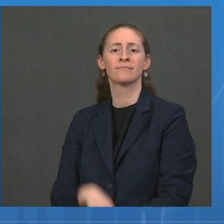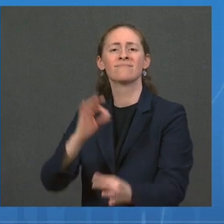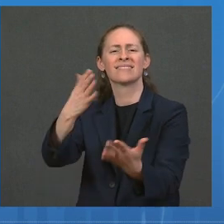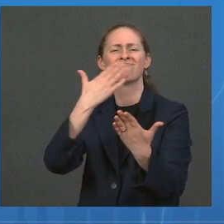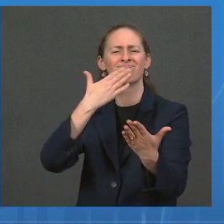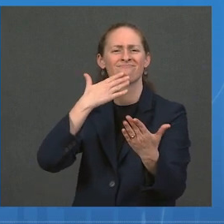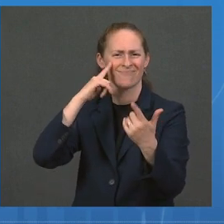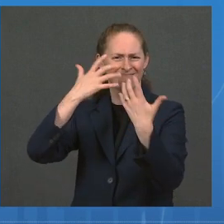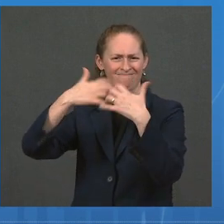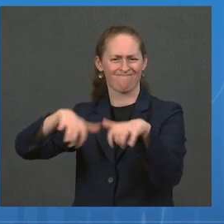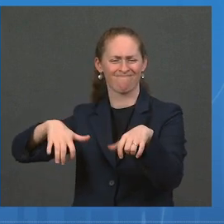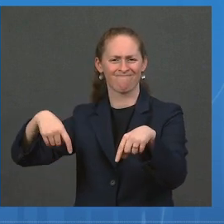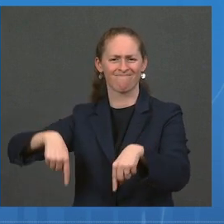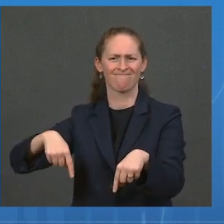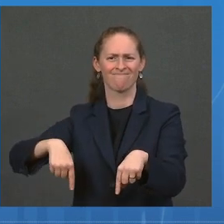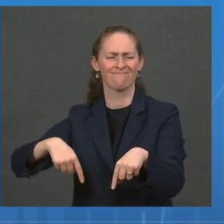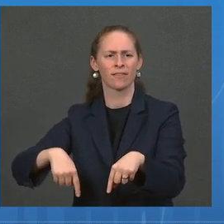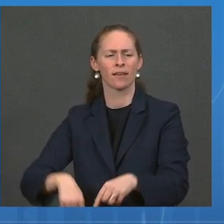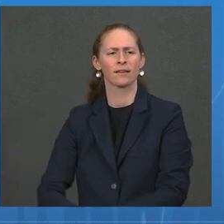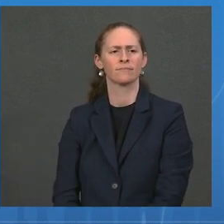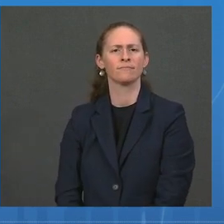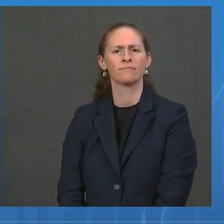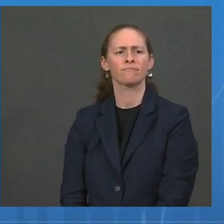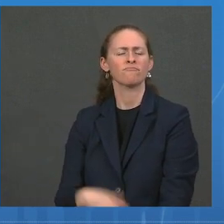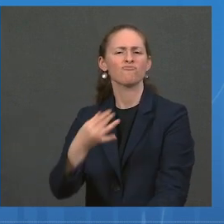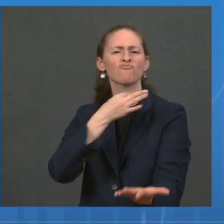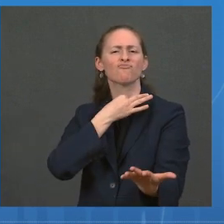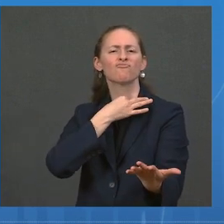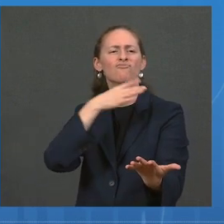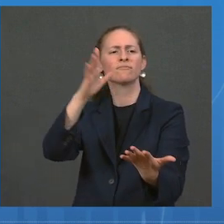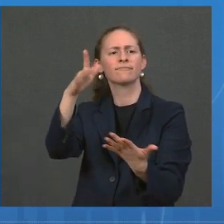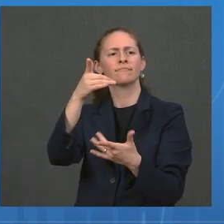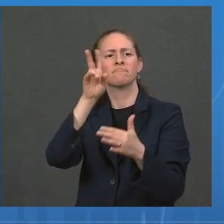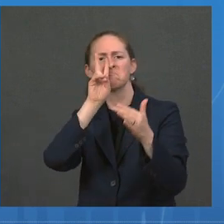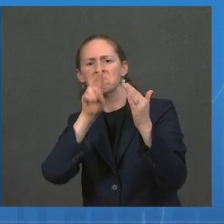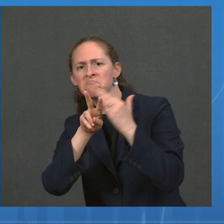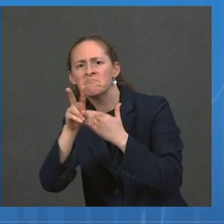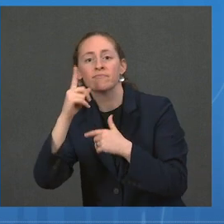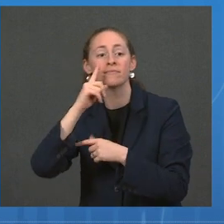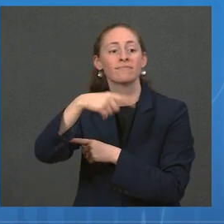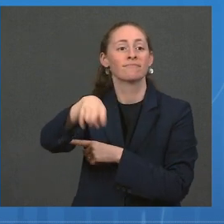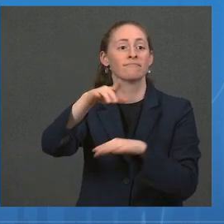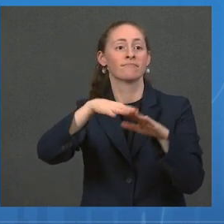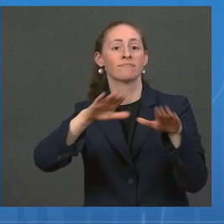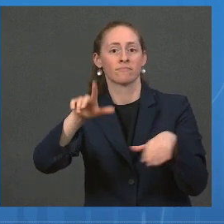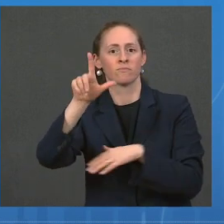do you have a projection of how many of the 28 million 5- to 11-year-olds in the country can be vaccinated